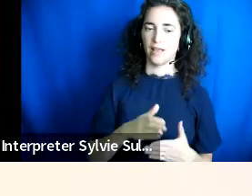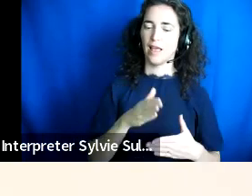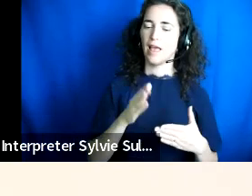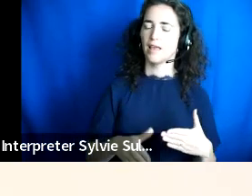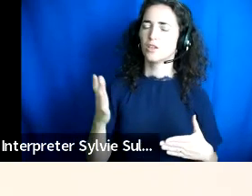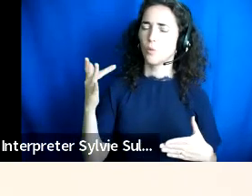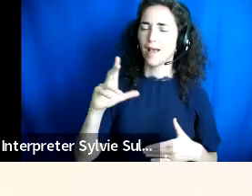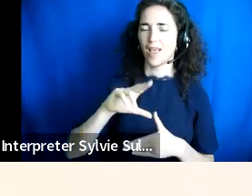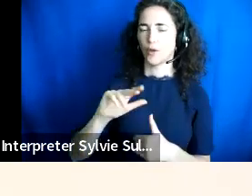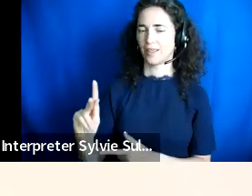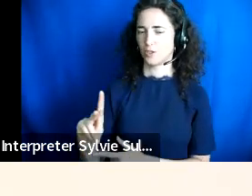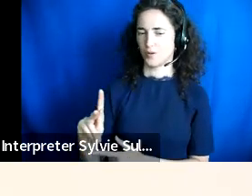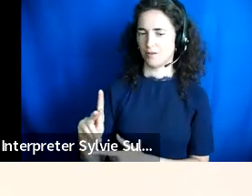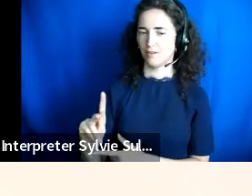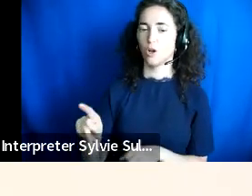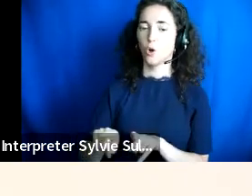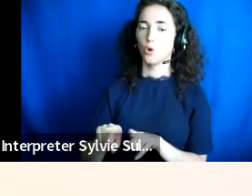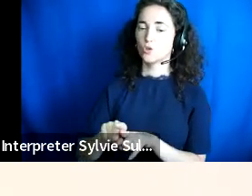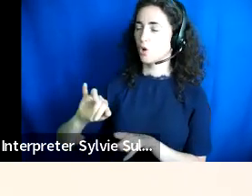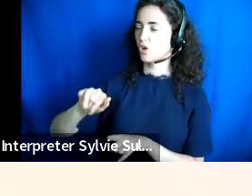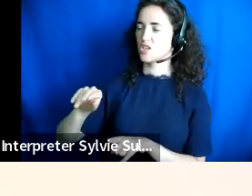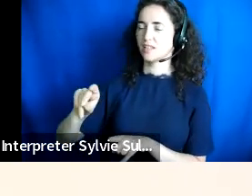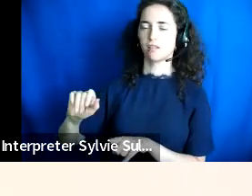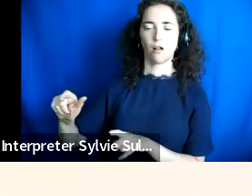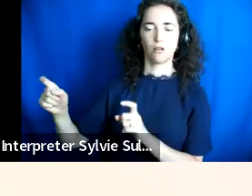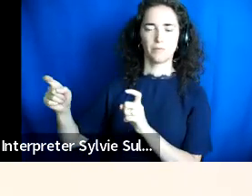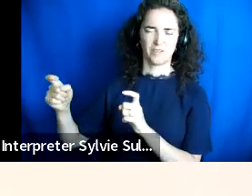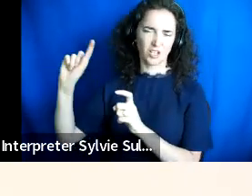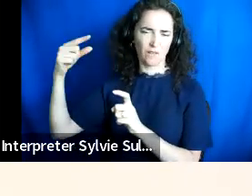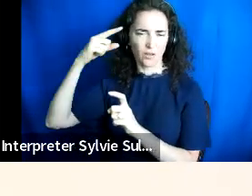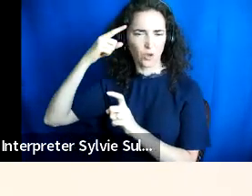and there were funding changes under the gender administration at a temples.